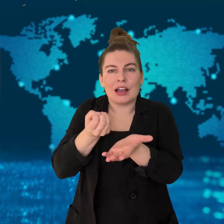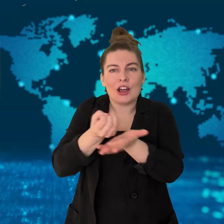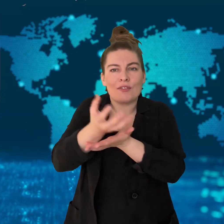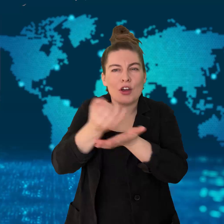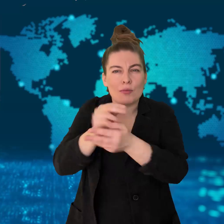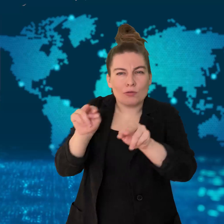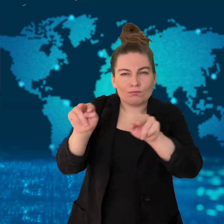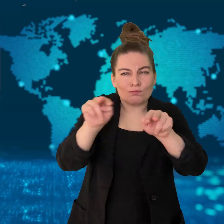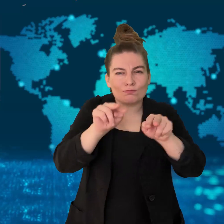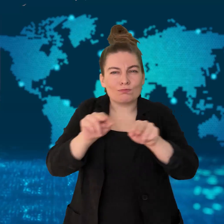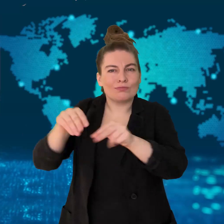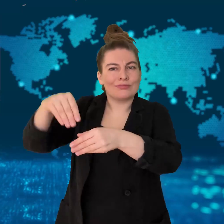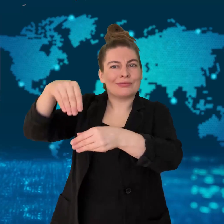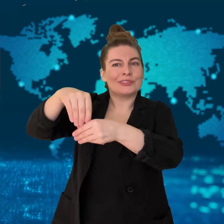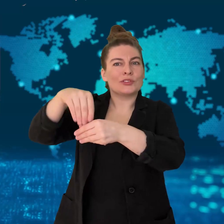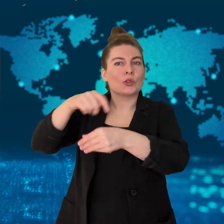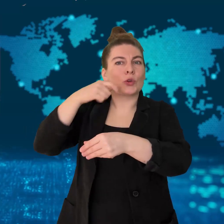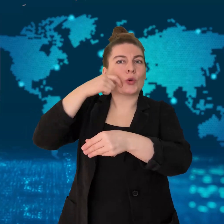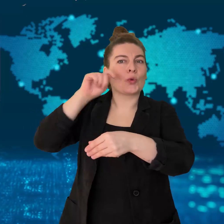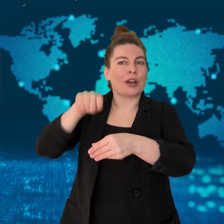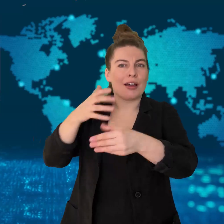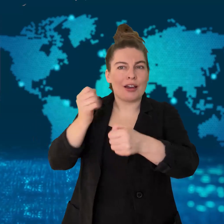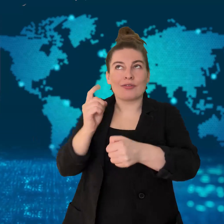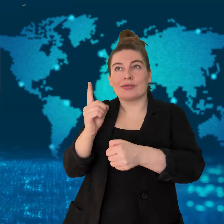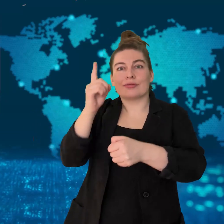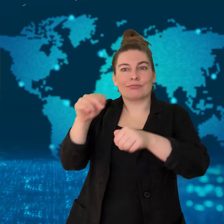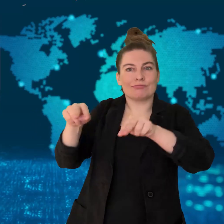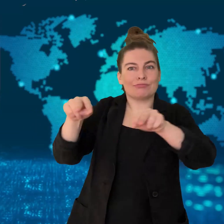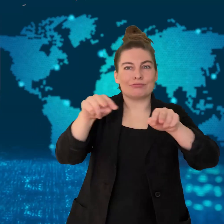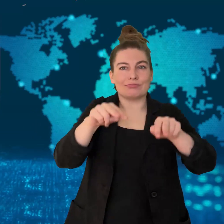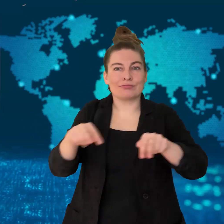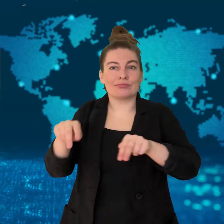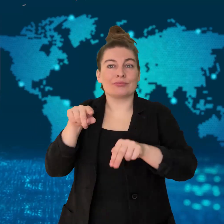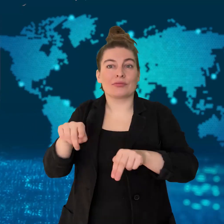in part the reason for the emergency summit in Europe.